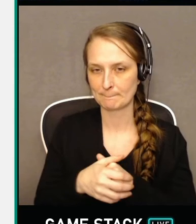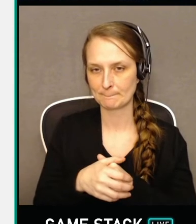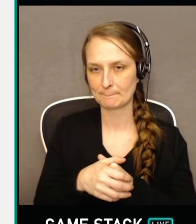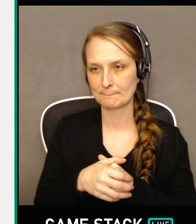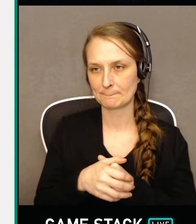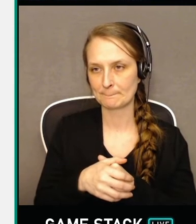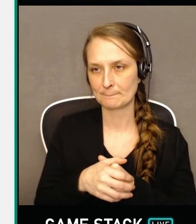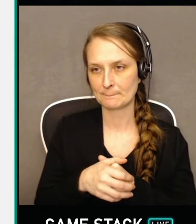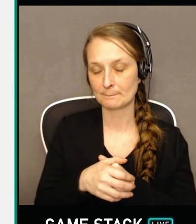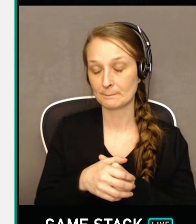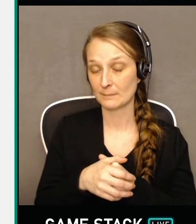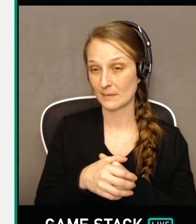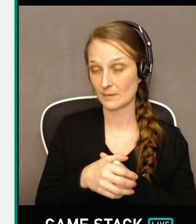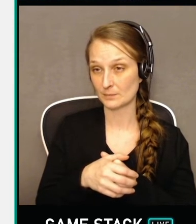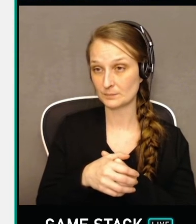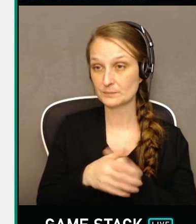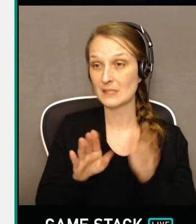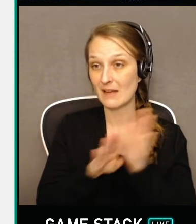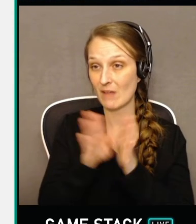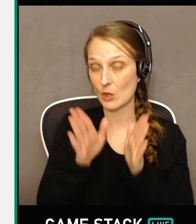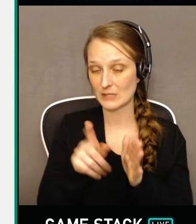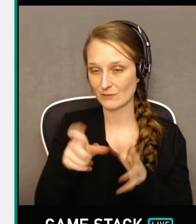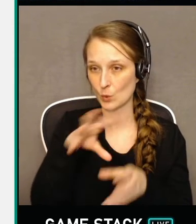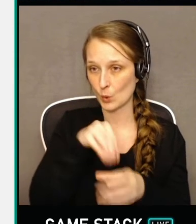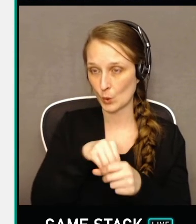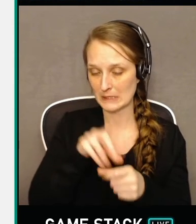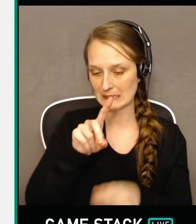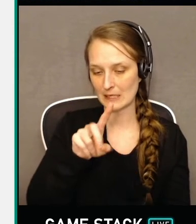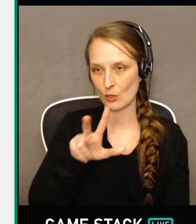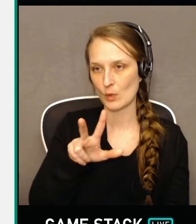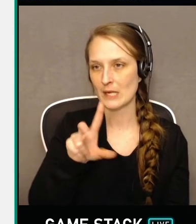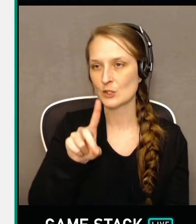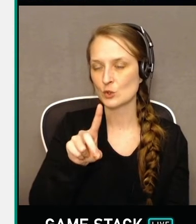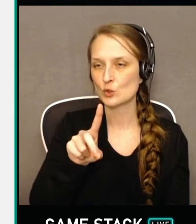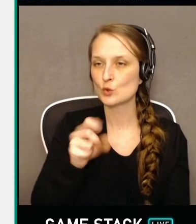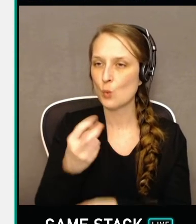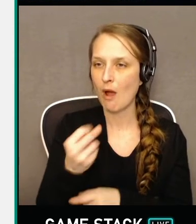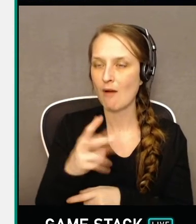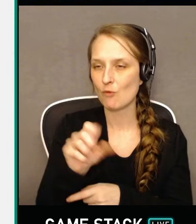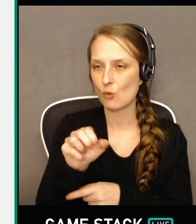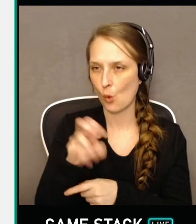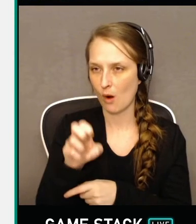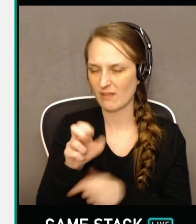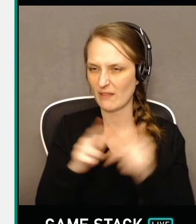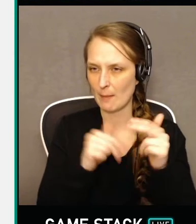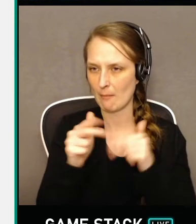As mentioned earlier, developers must include the D3D12Core.dll they built their app with.